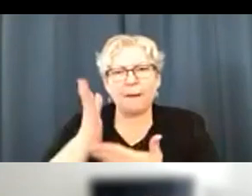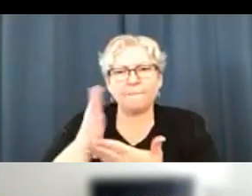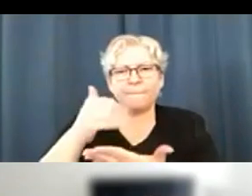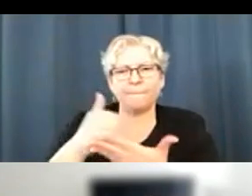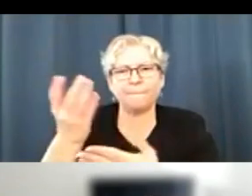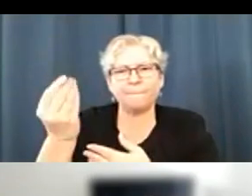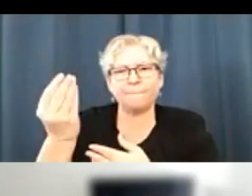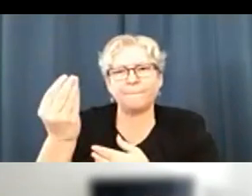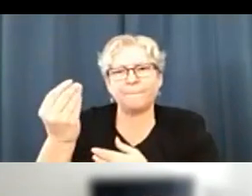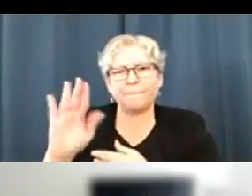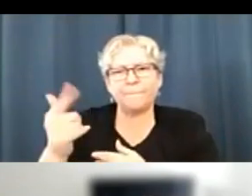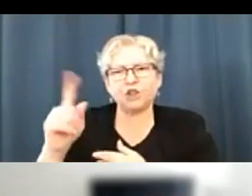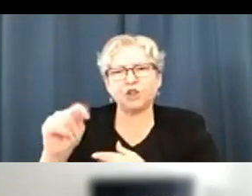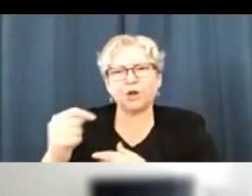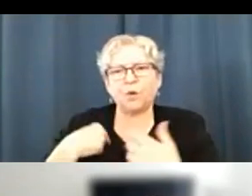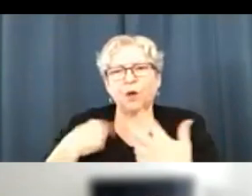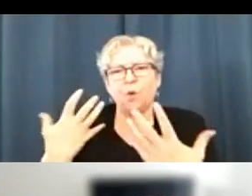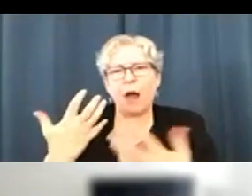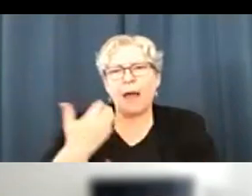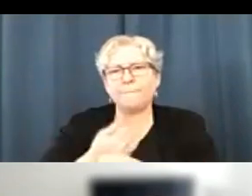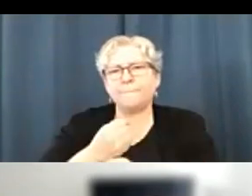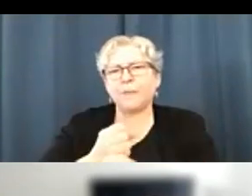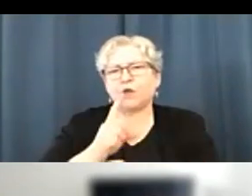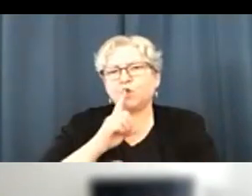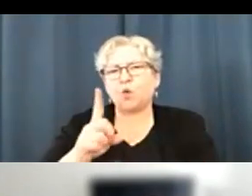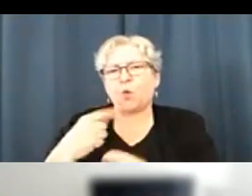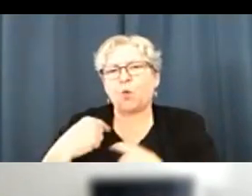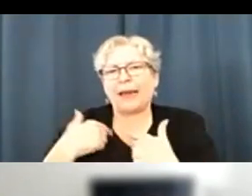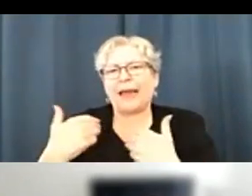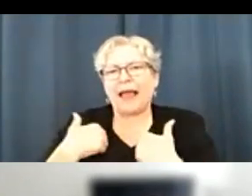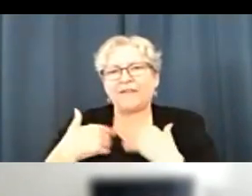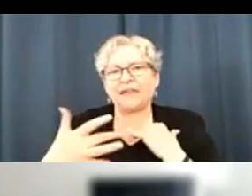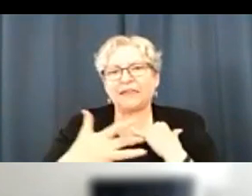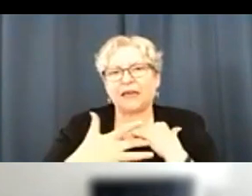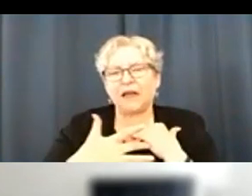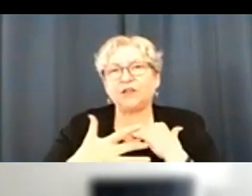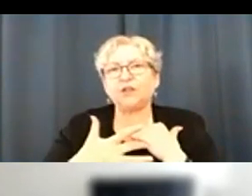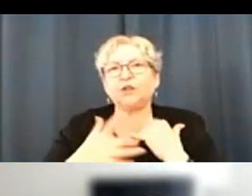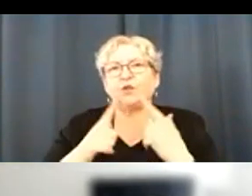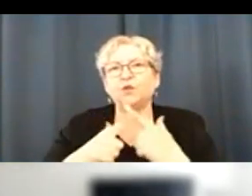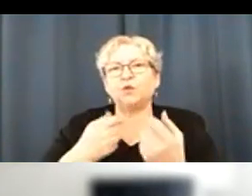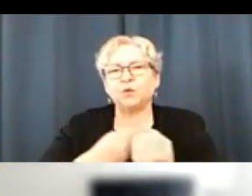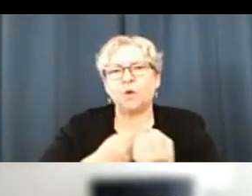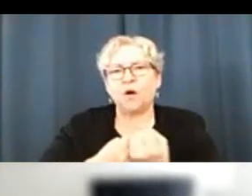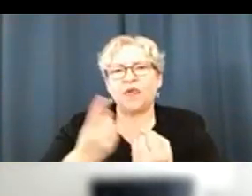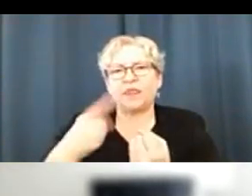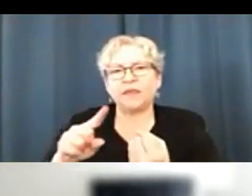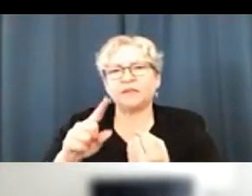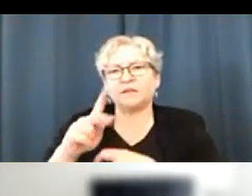We would want to make sure we have the technology to support this type of accessibility.